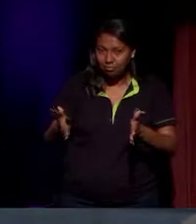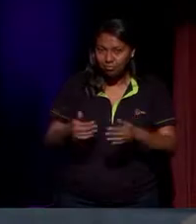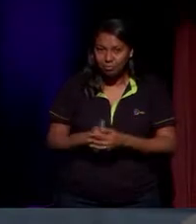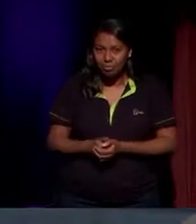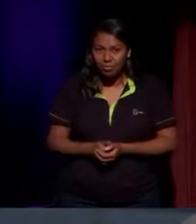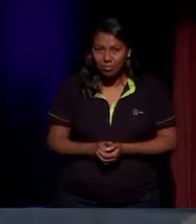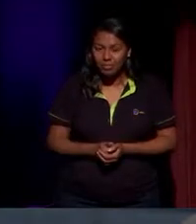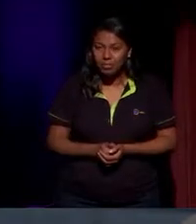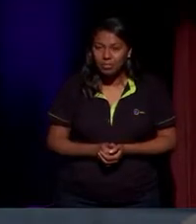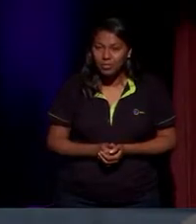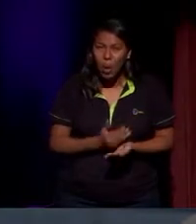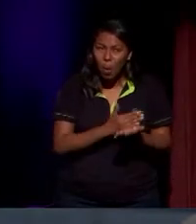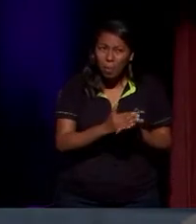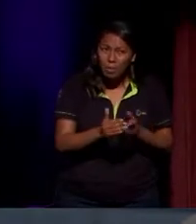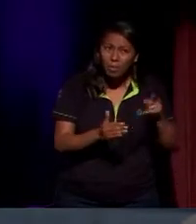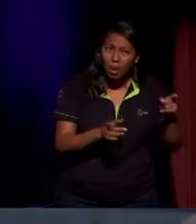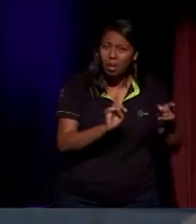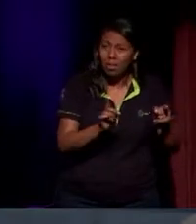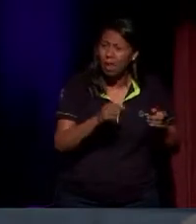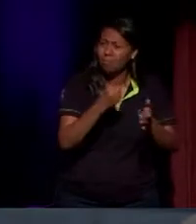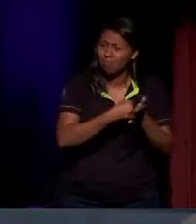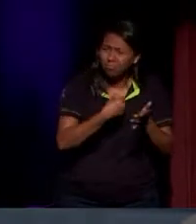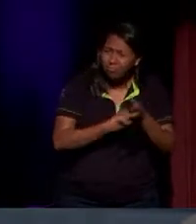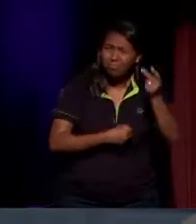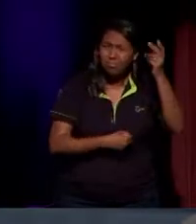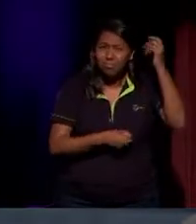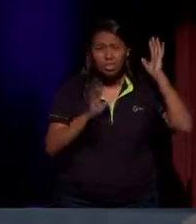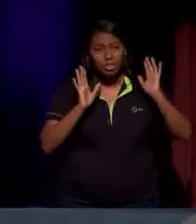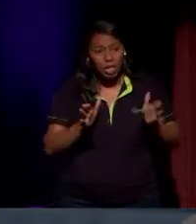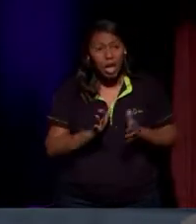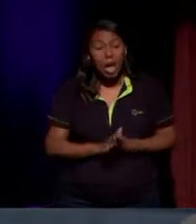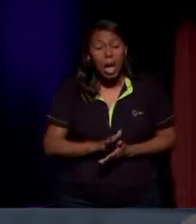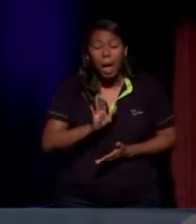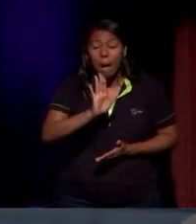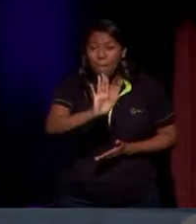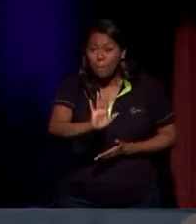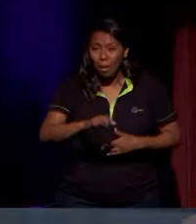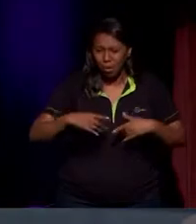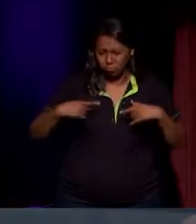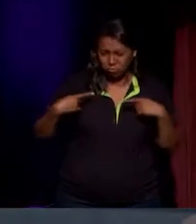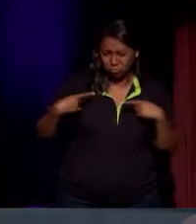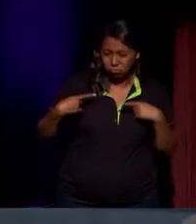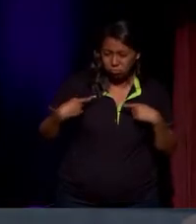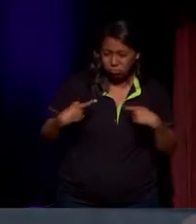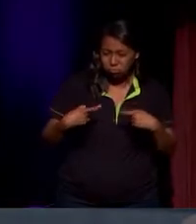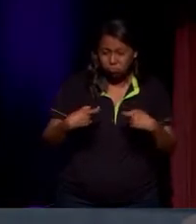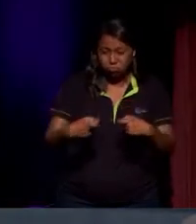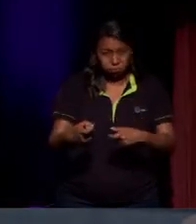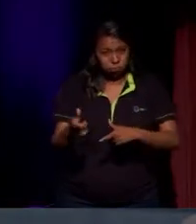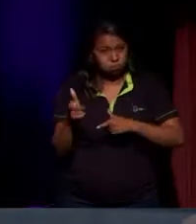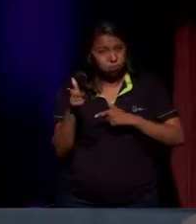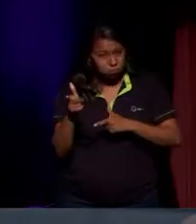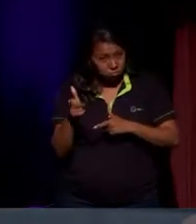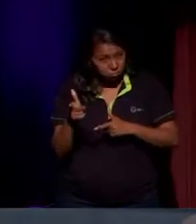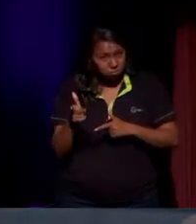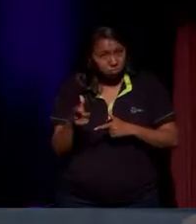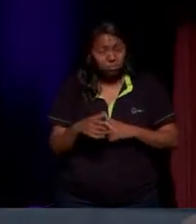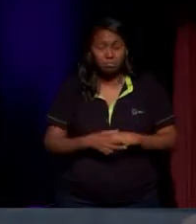there is a resistance which comes from afar, but the armed struggle this short time long duration was extremely important.